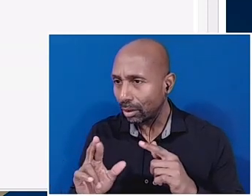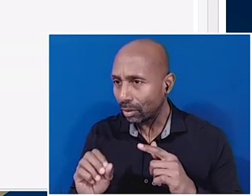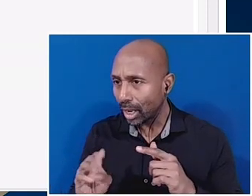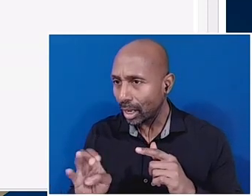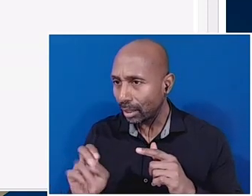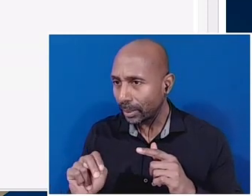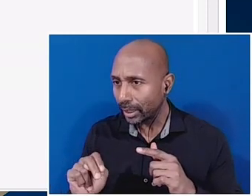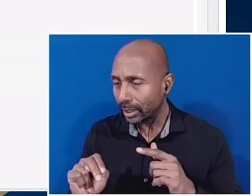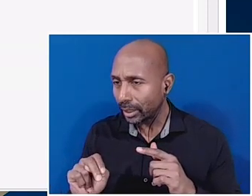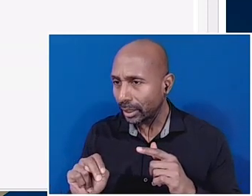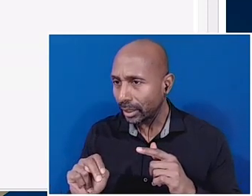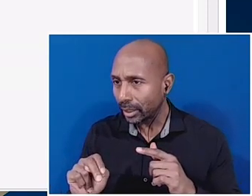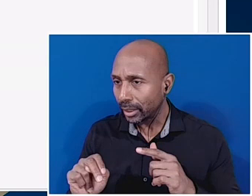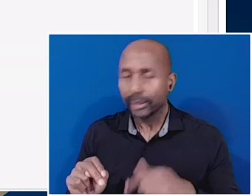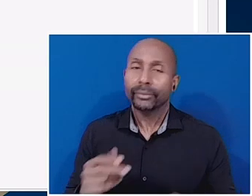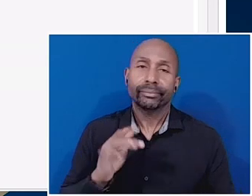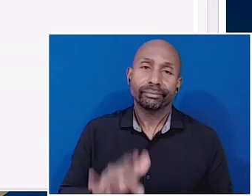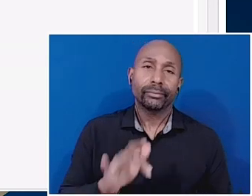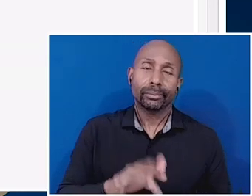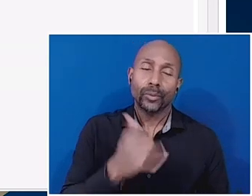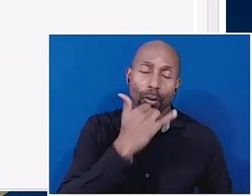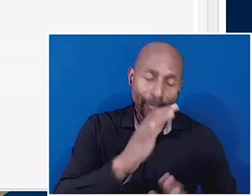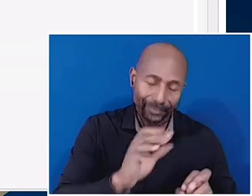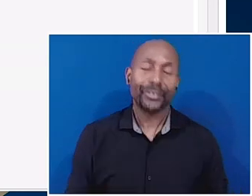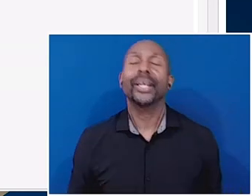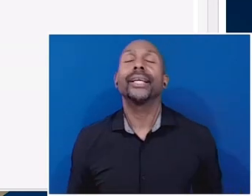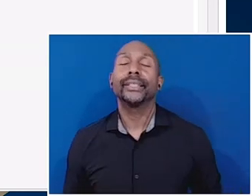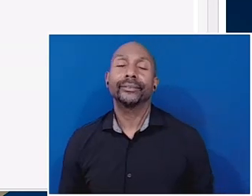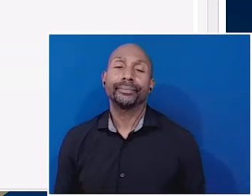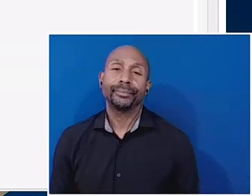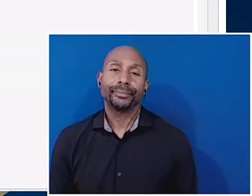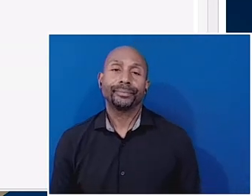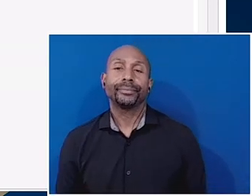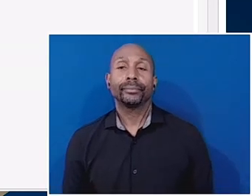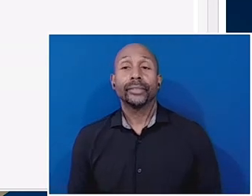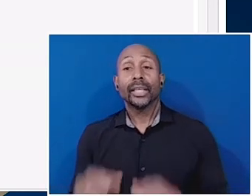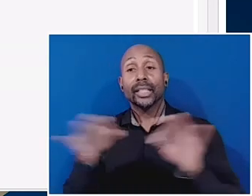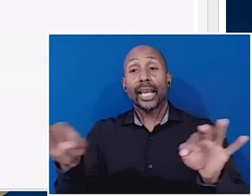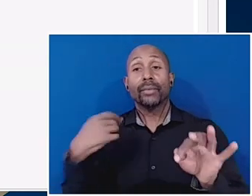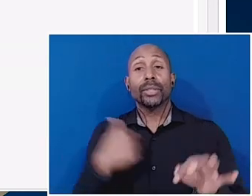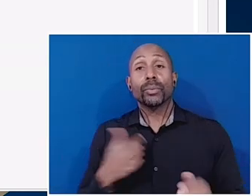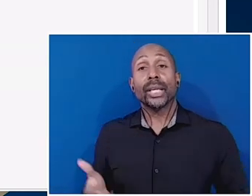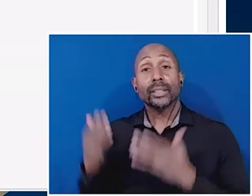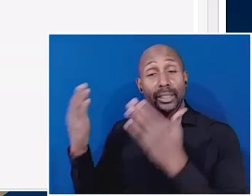Pushing the wrong button. Sorry. I feel like the language that we are proposing would sort of respond to